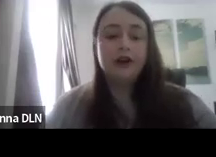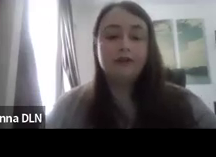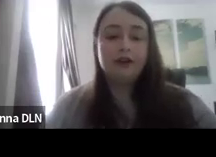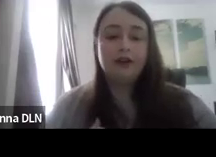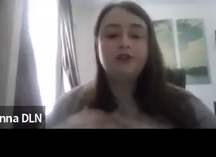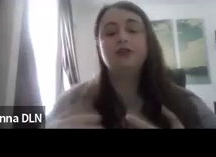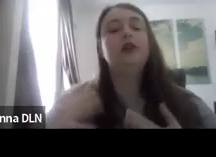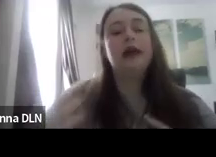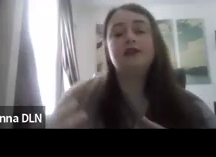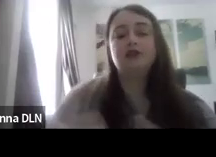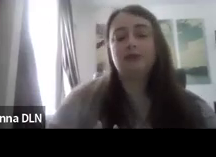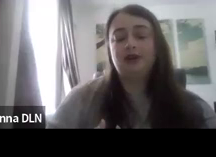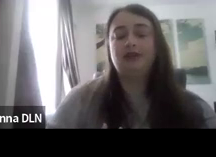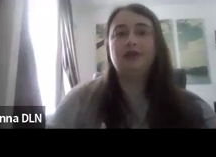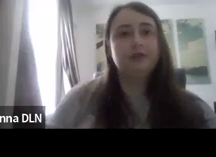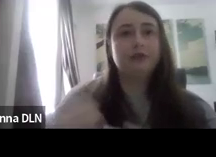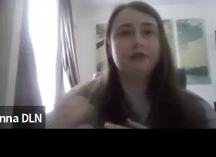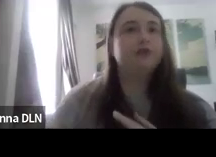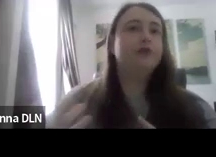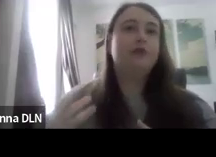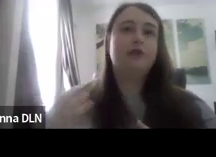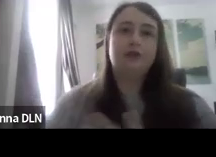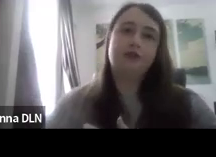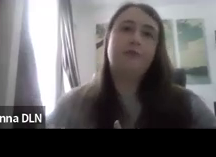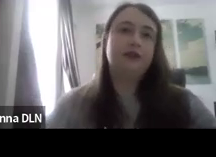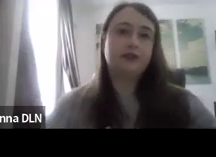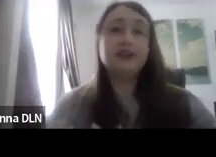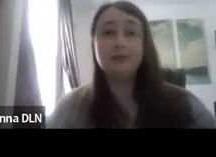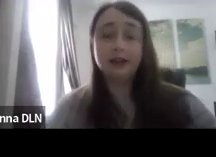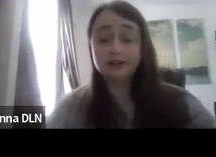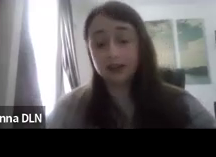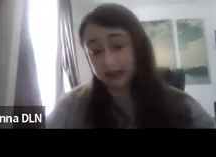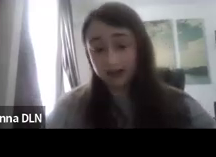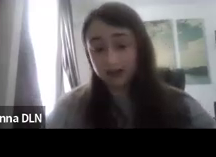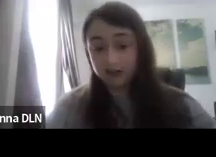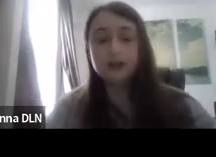to have a student-led interpretation of what's often a document based on templates that they've seen a ton.